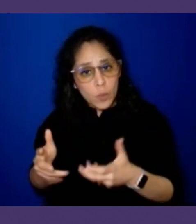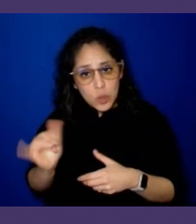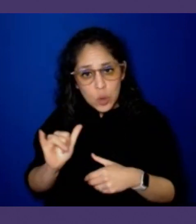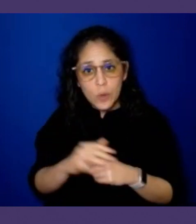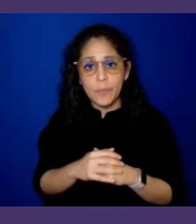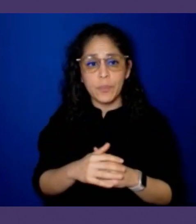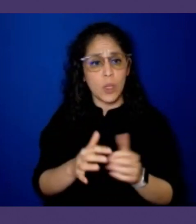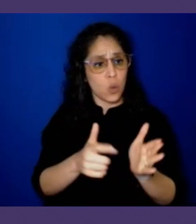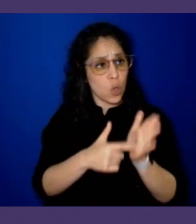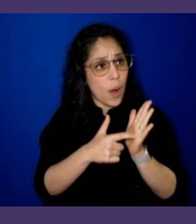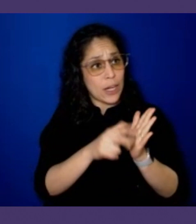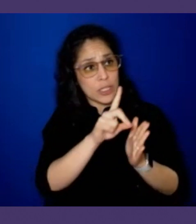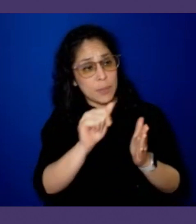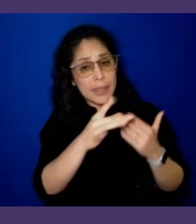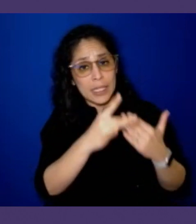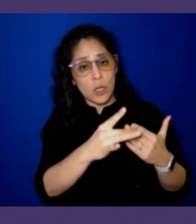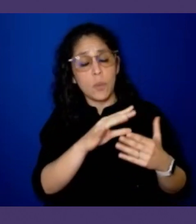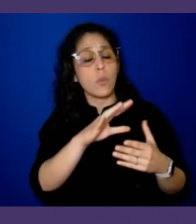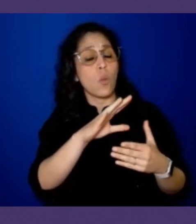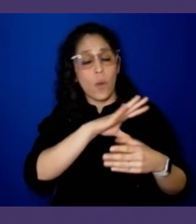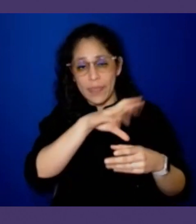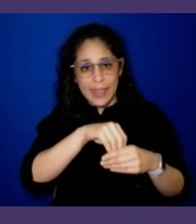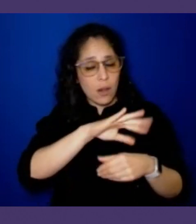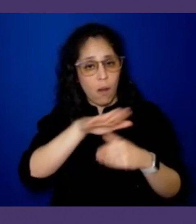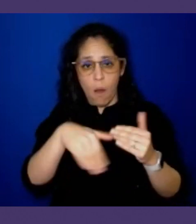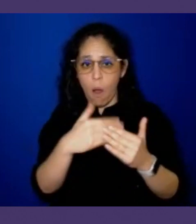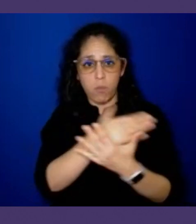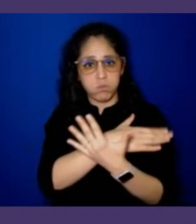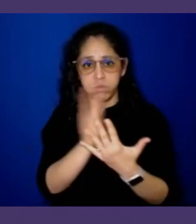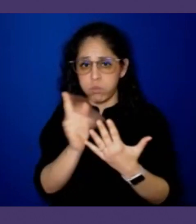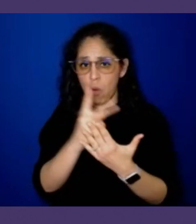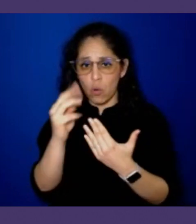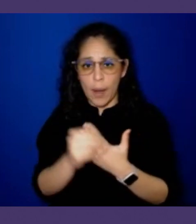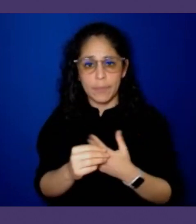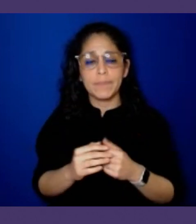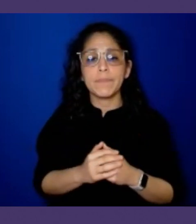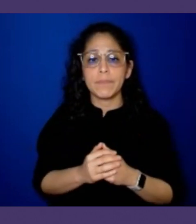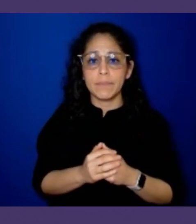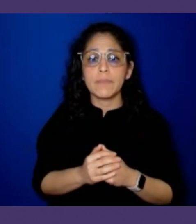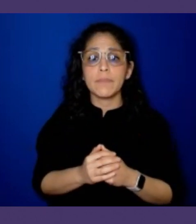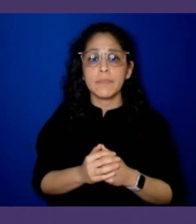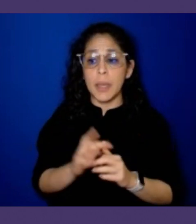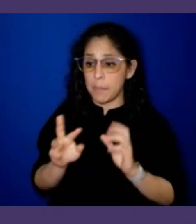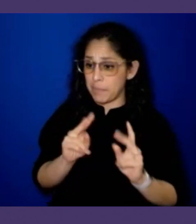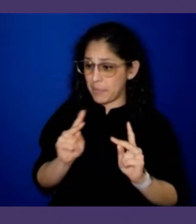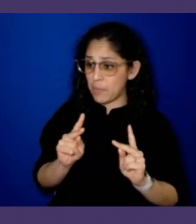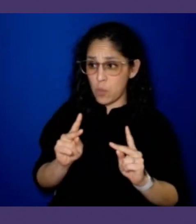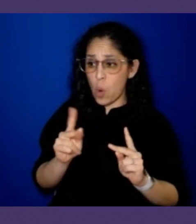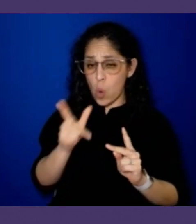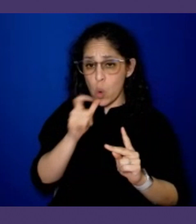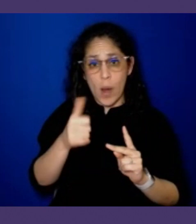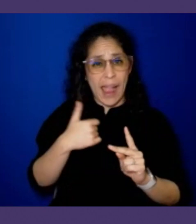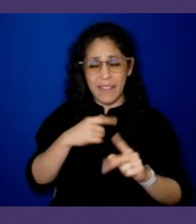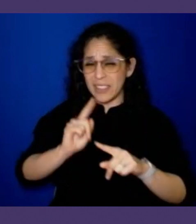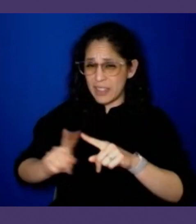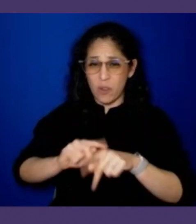across all of our programs. We are always going to ensure that we have people across a breadth of disabilities and different types of